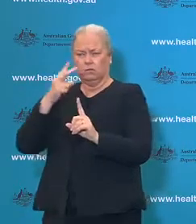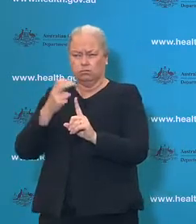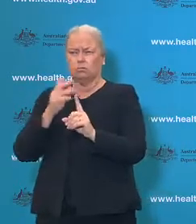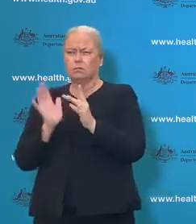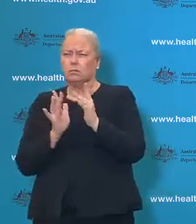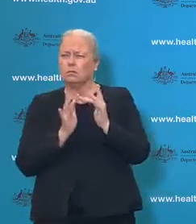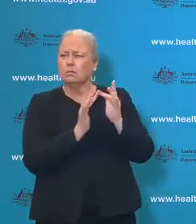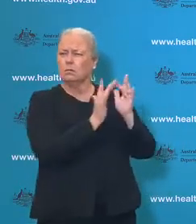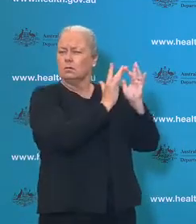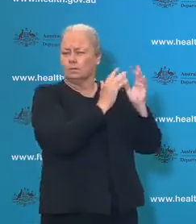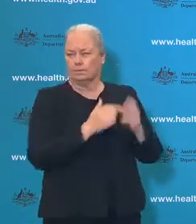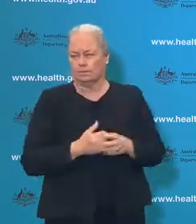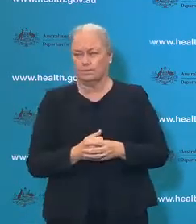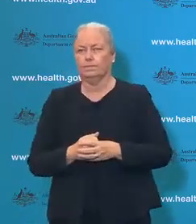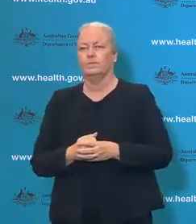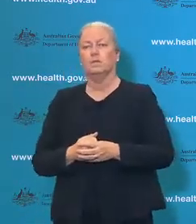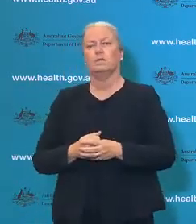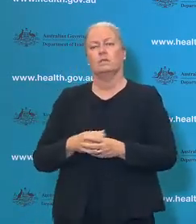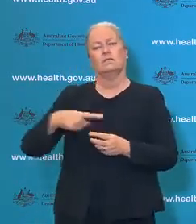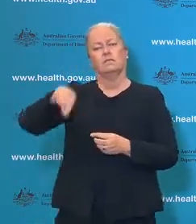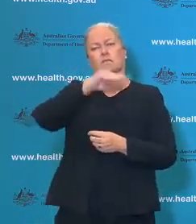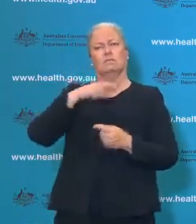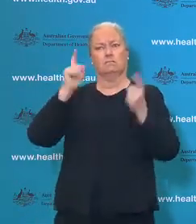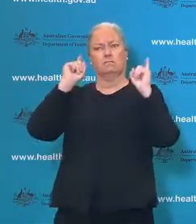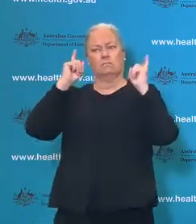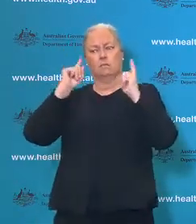outbreaks that we are seeing in residential aged care facilities in